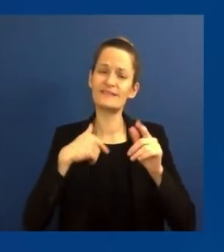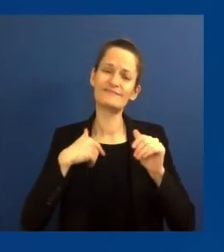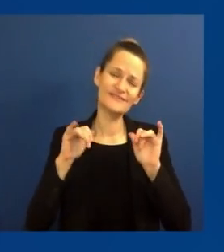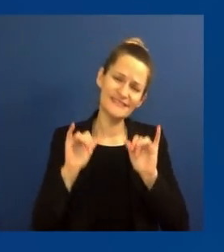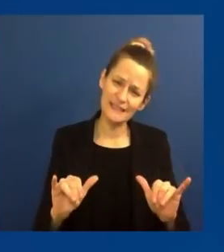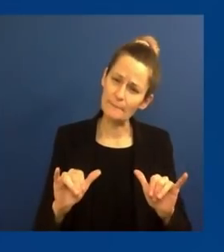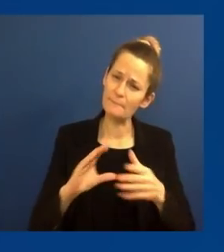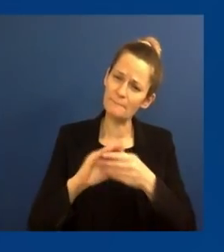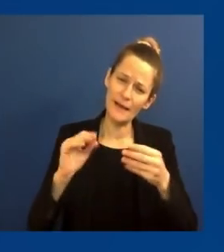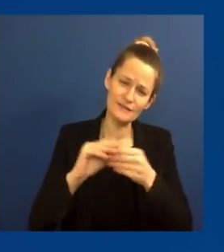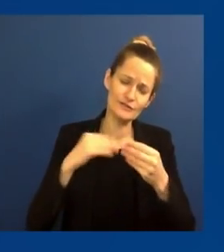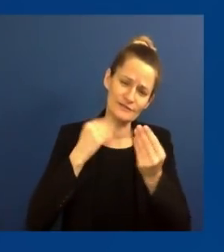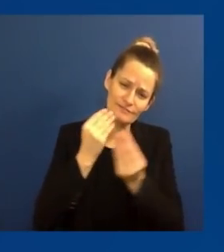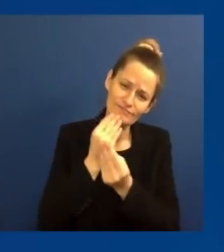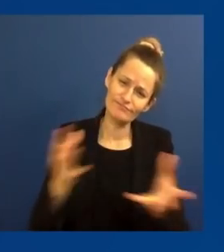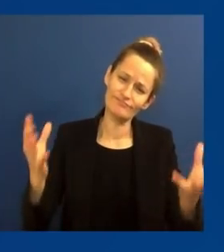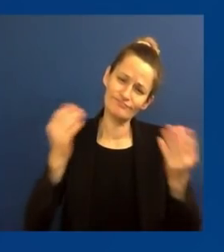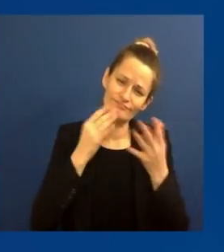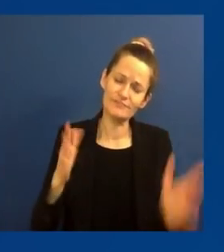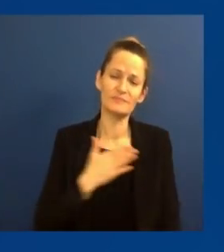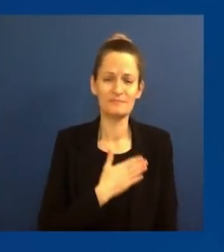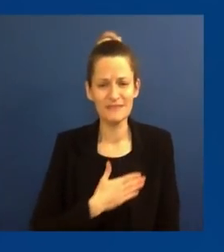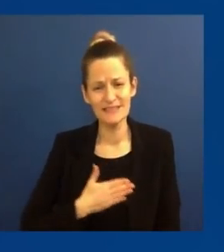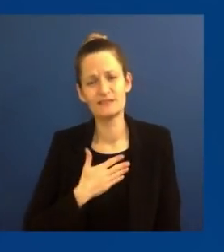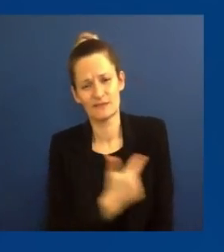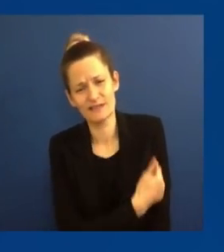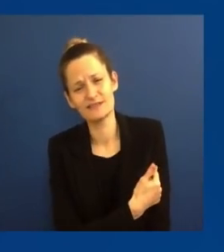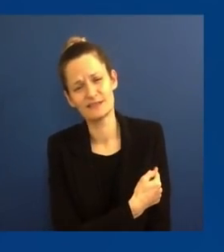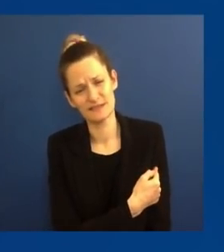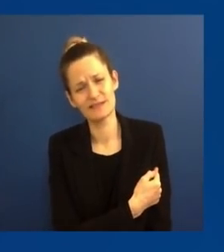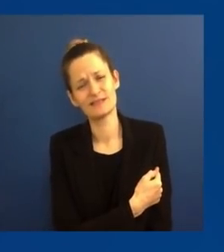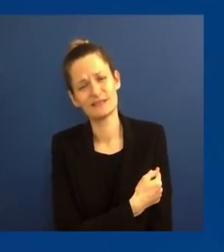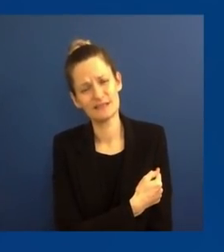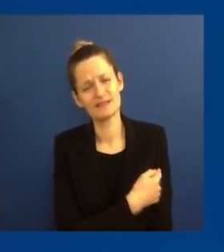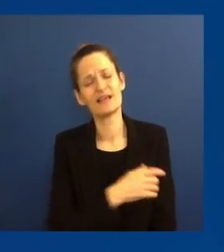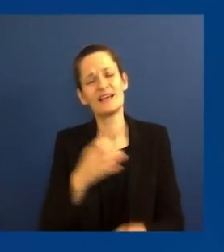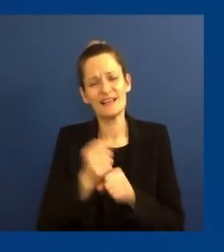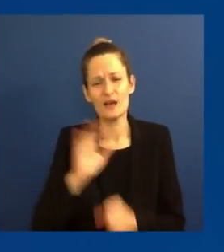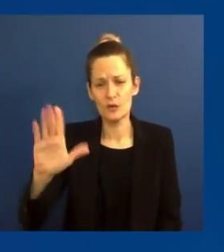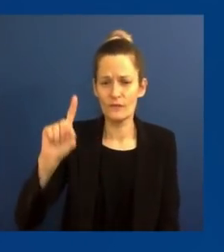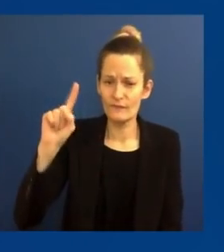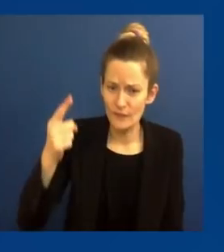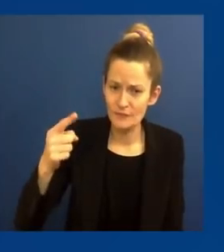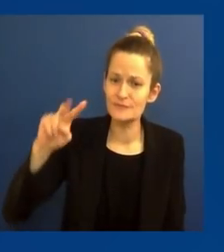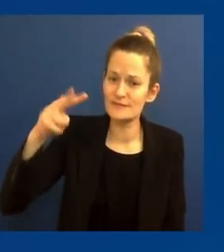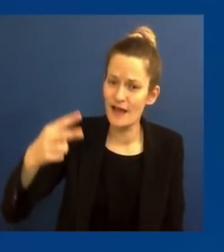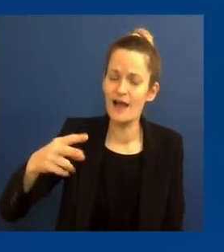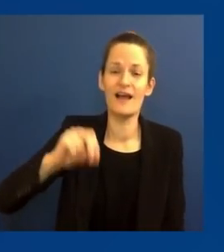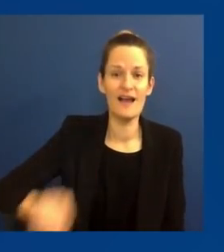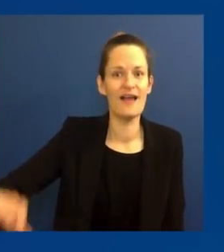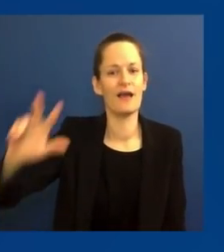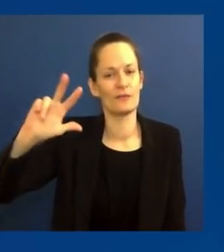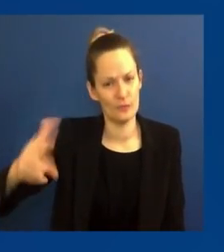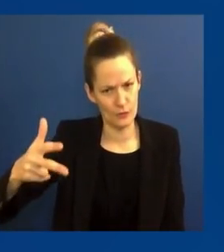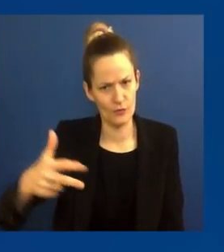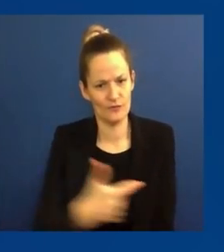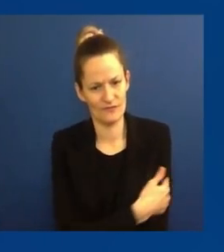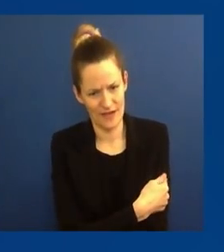Get your vaccinations up to date. It is essential for your protection. Back to you, Jeff. Mr. Zients: Well, thank you, Doctors.